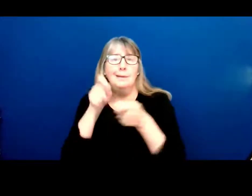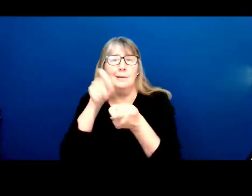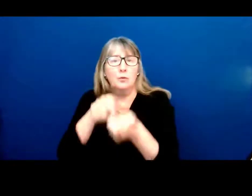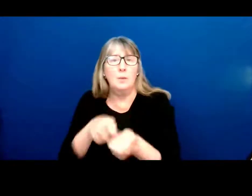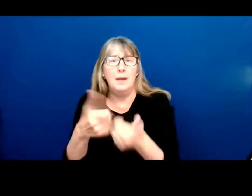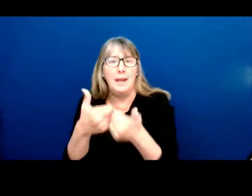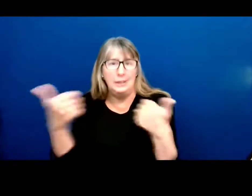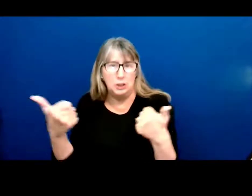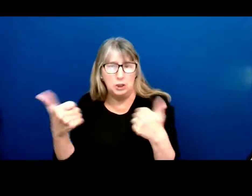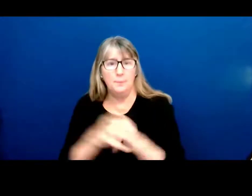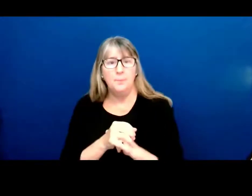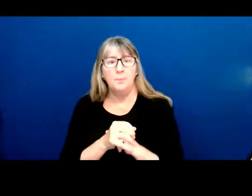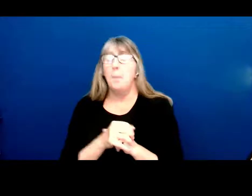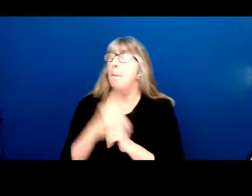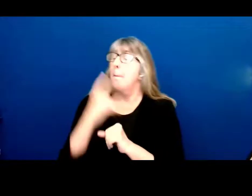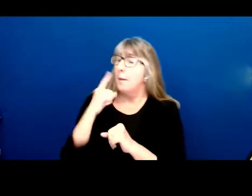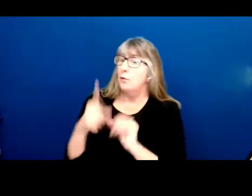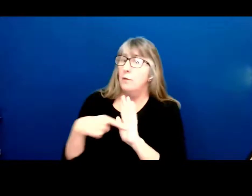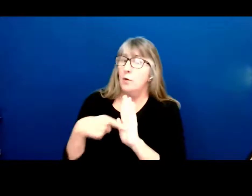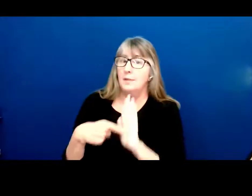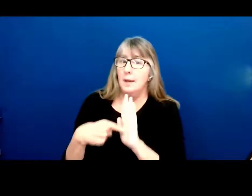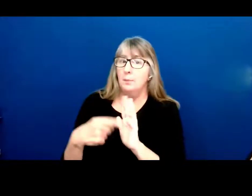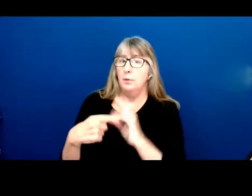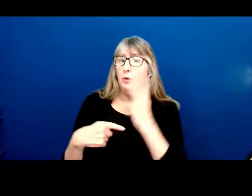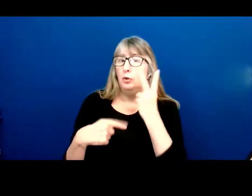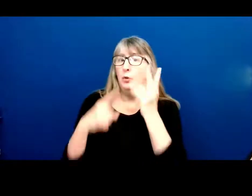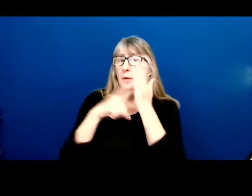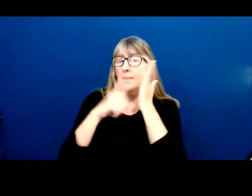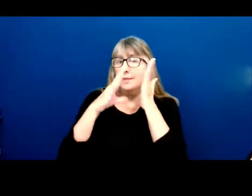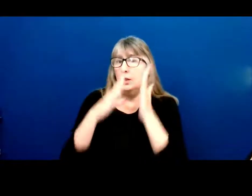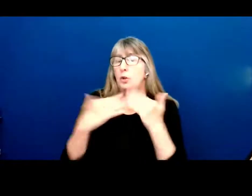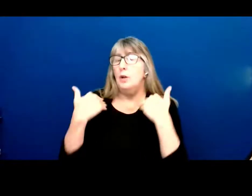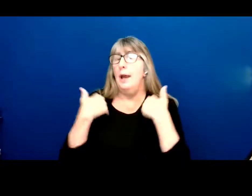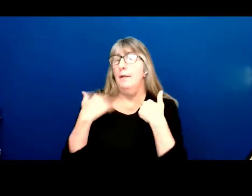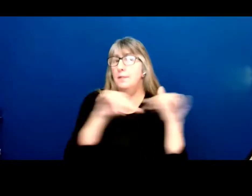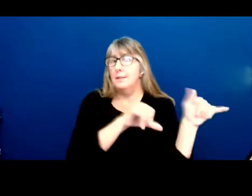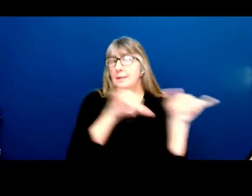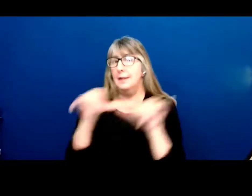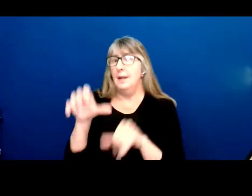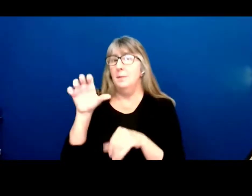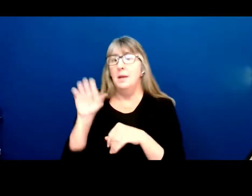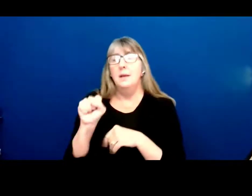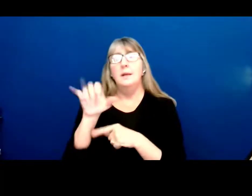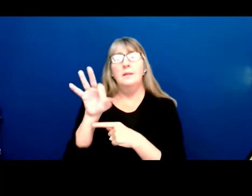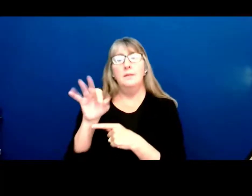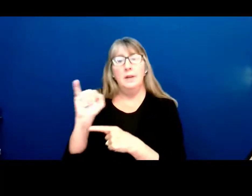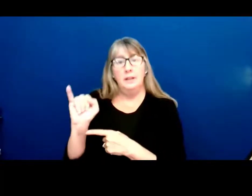Diane Dean: So, for example, two Investigators could have the same Significant Financial Interest